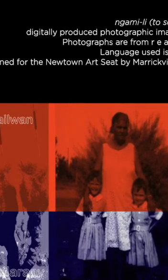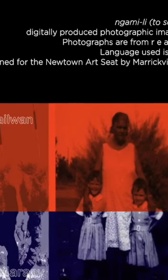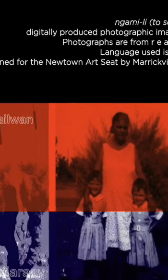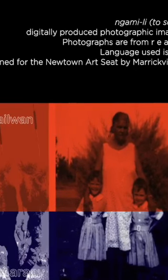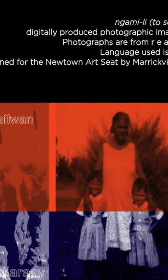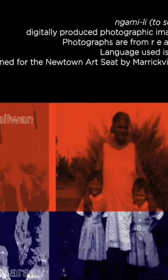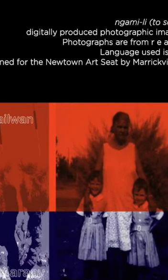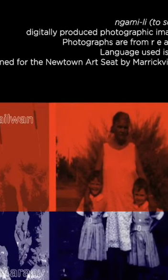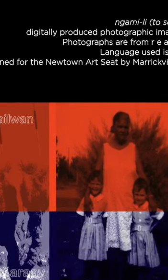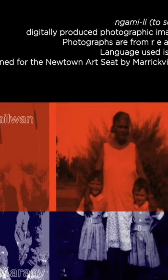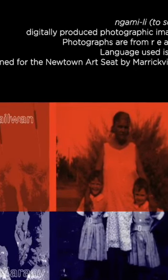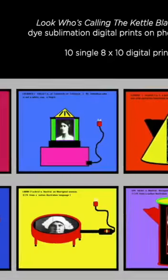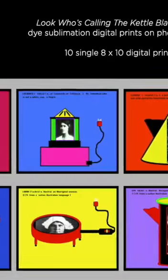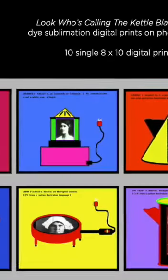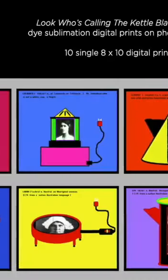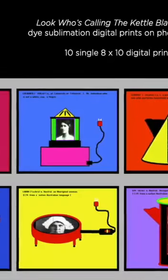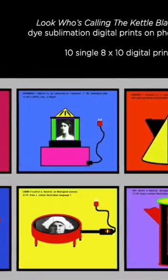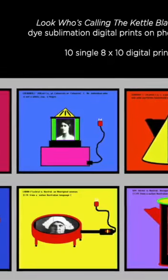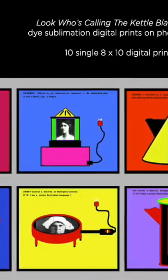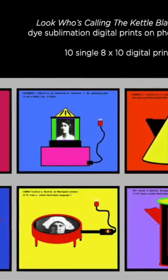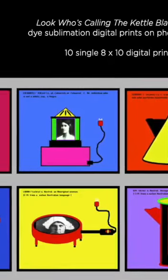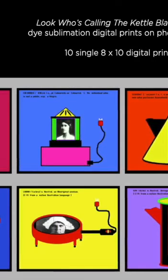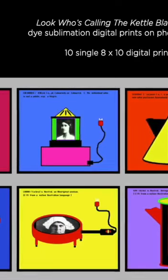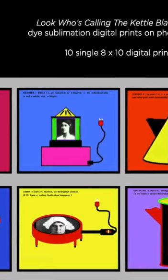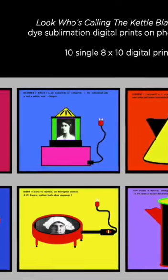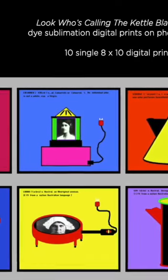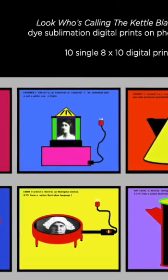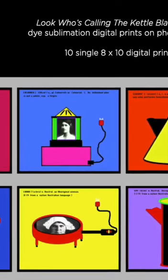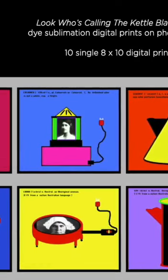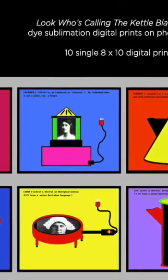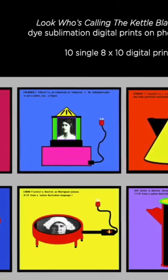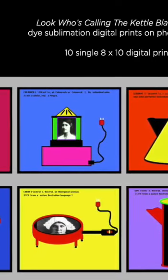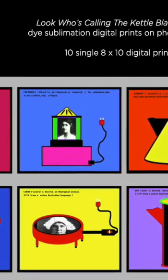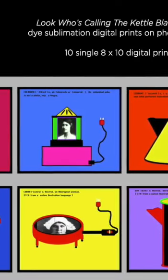and the sciences in both Australia and New York.